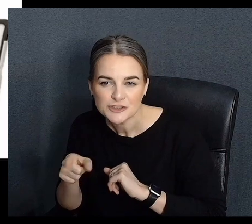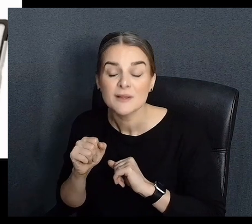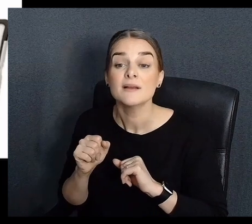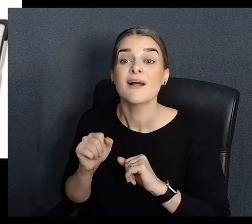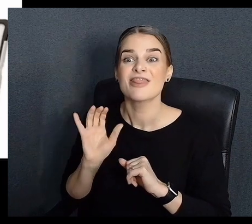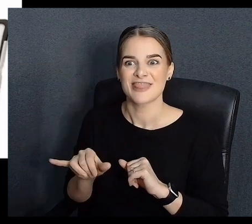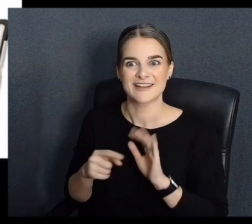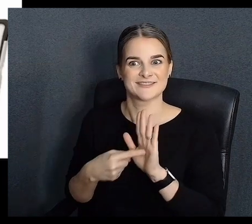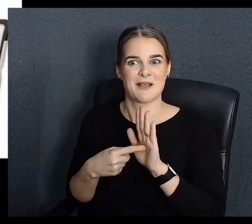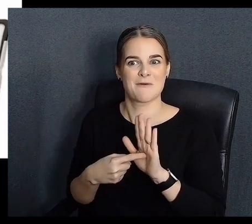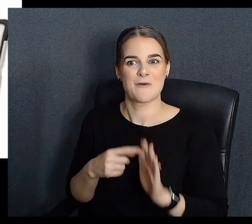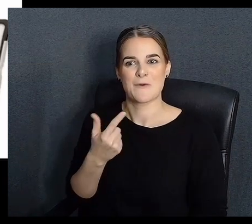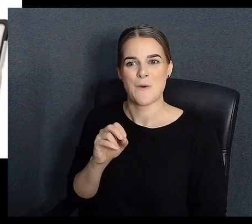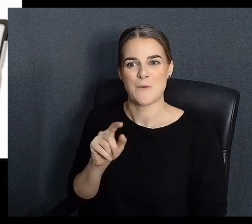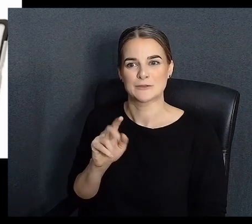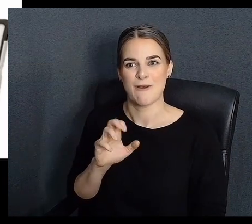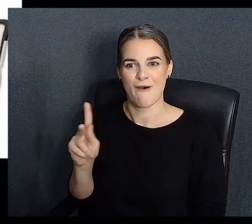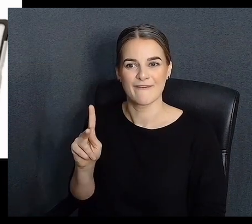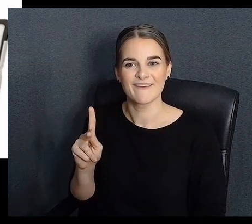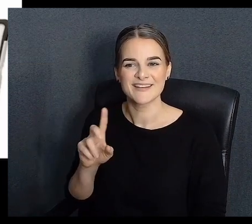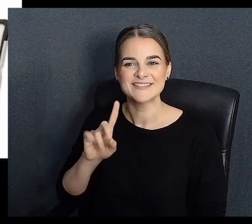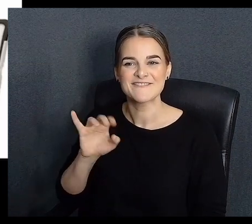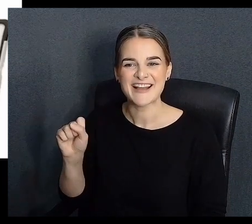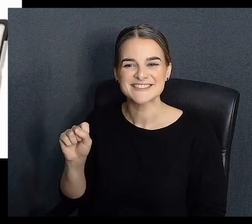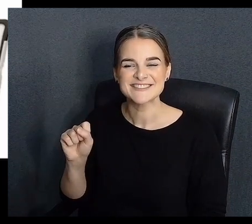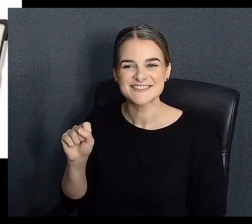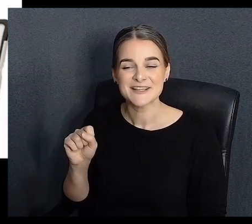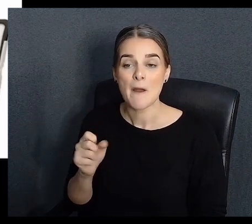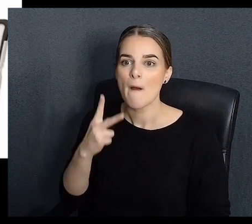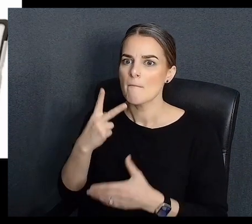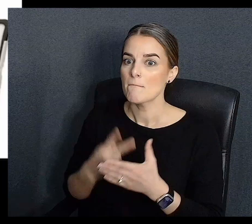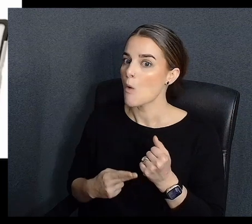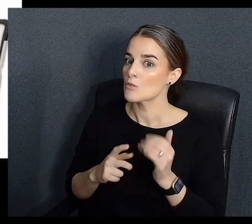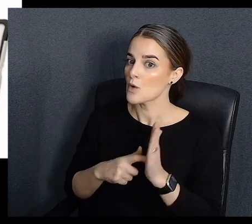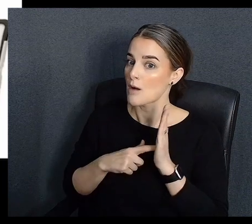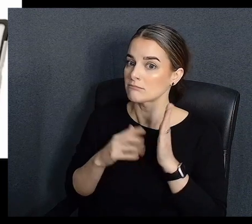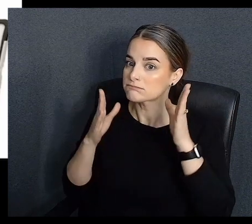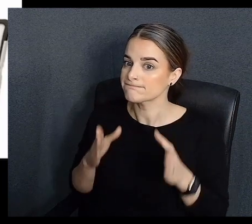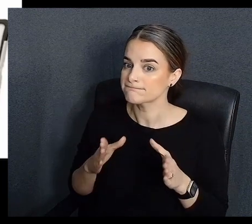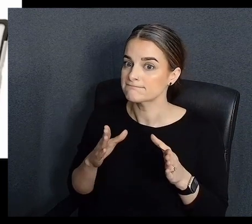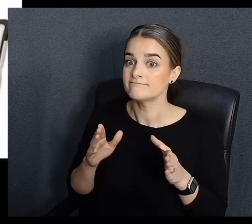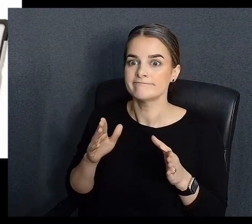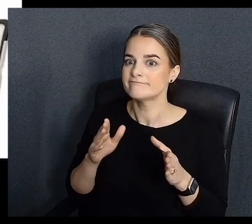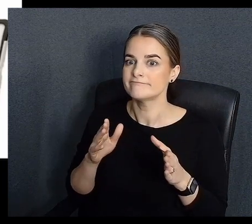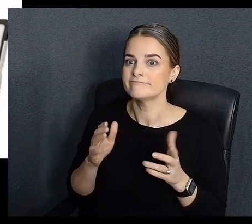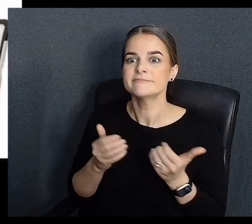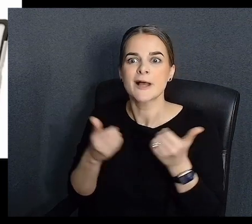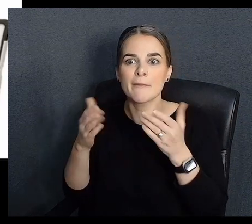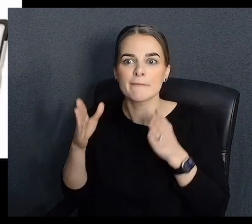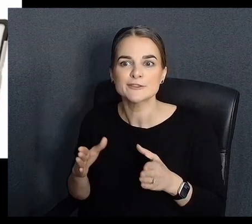is an example of a GoTalk device. So both of these require somebody else to record their voice, their speech.